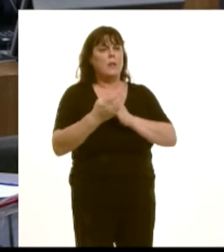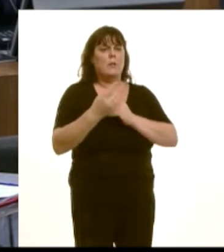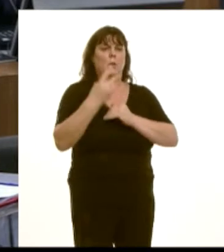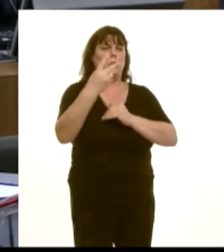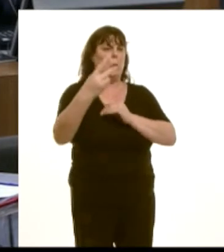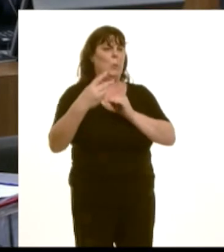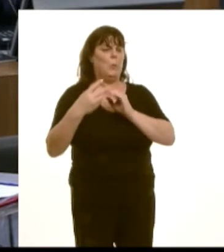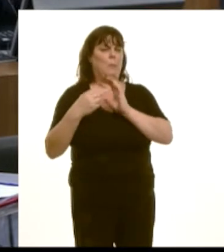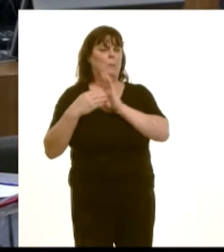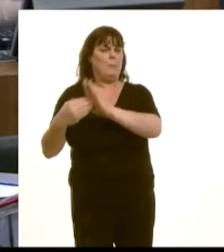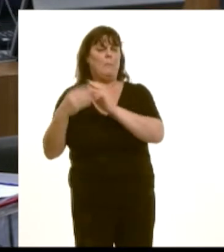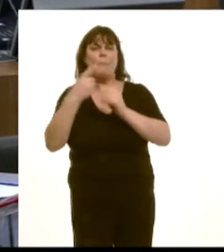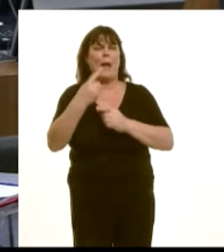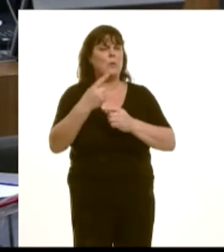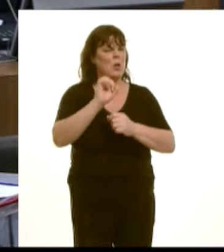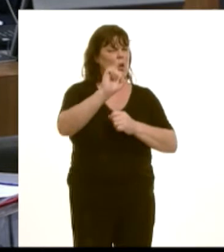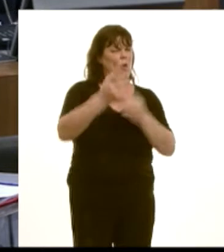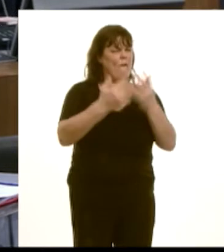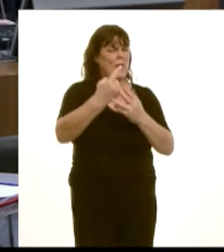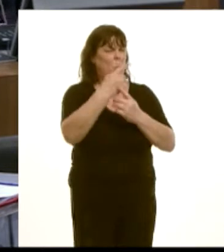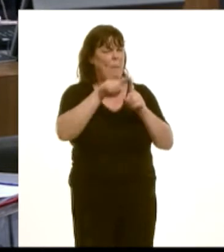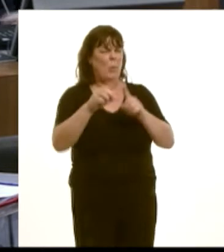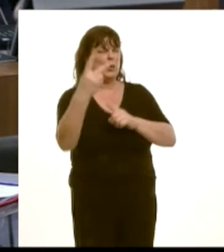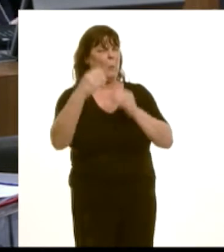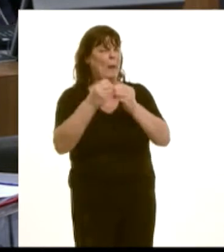still not explained either within this Chamber or to the people of Wales. She and I will